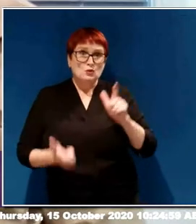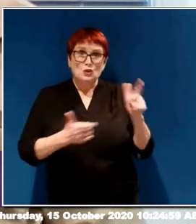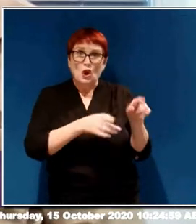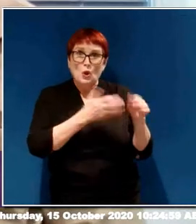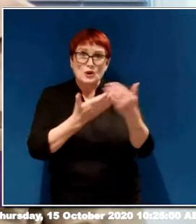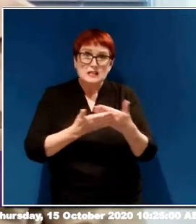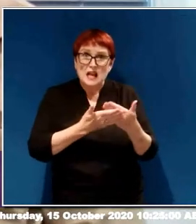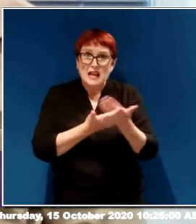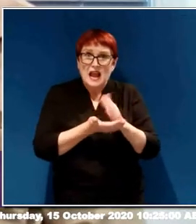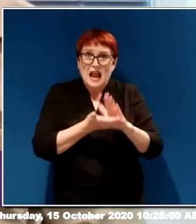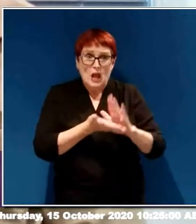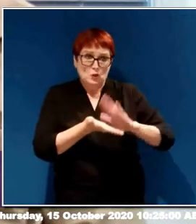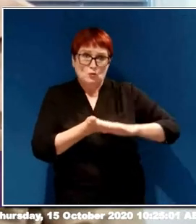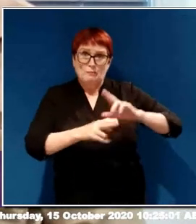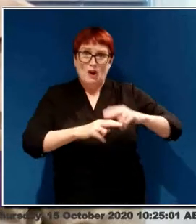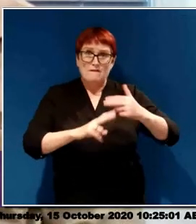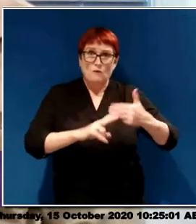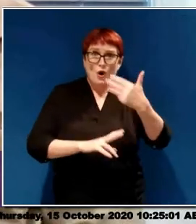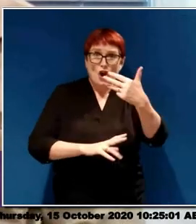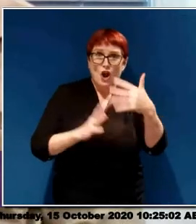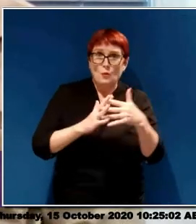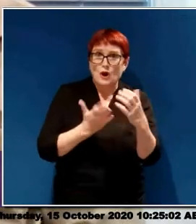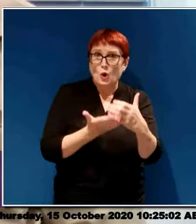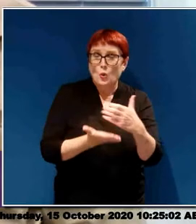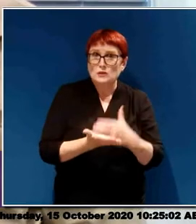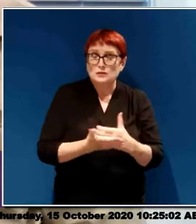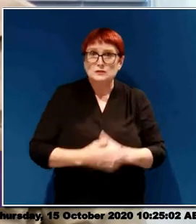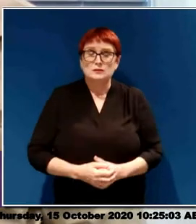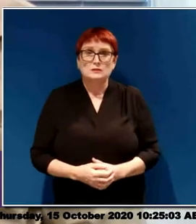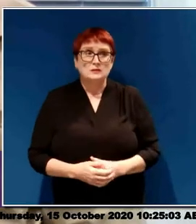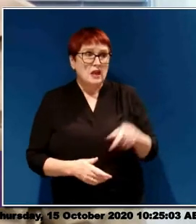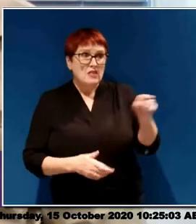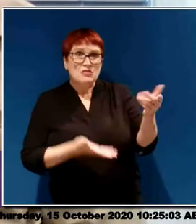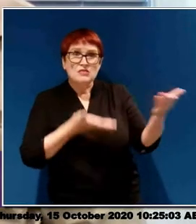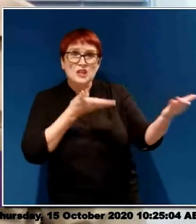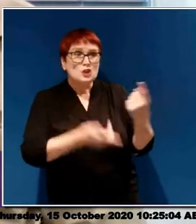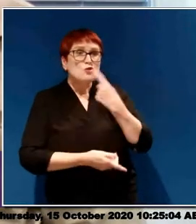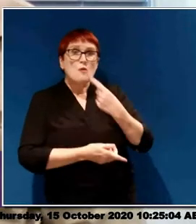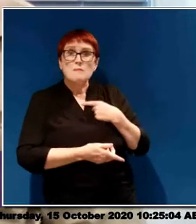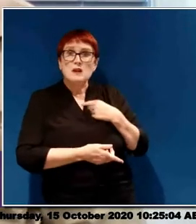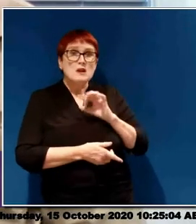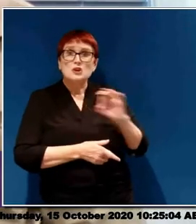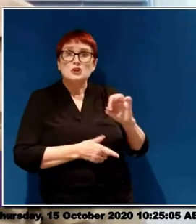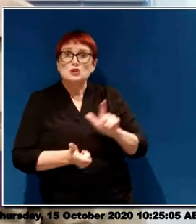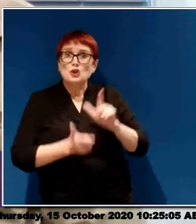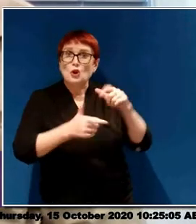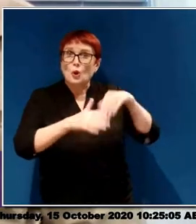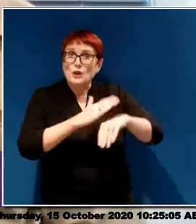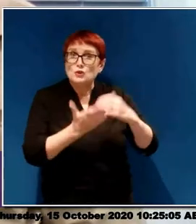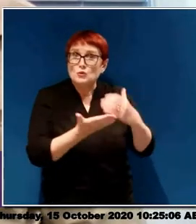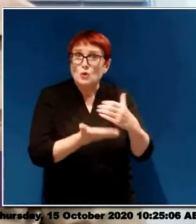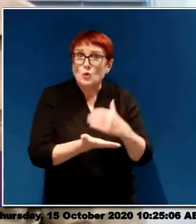And they said if we didn't do the parenting classes then we wouldn't get any support at the Child Youth and Mental Health Centre either.